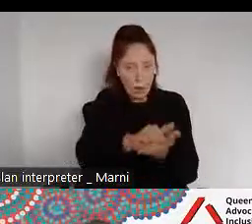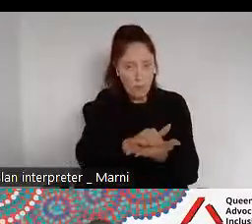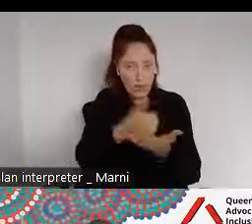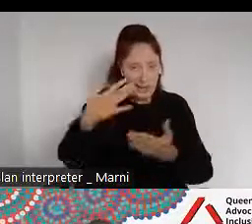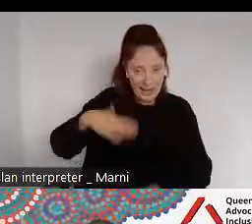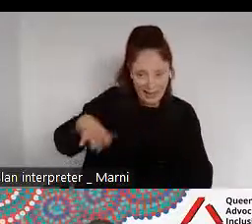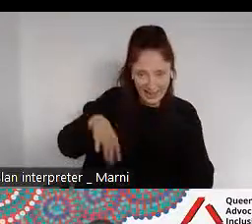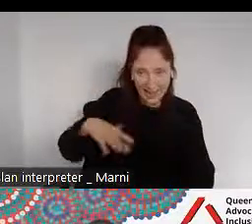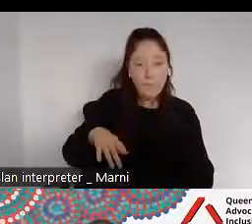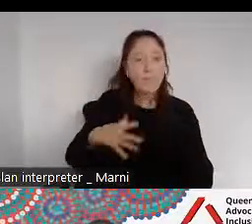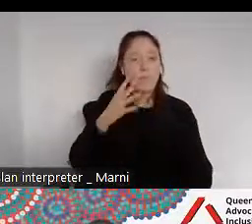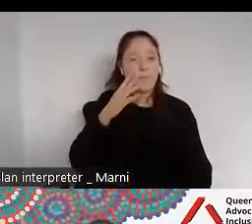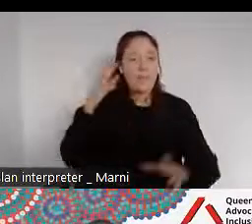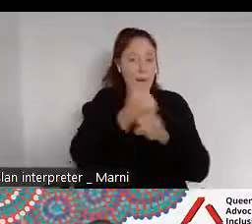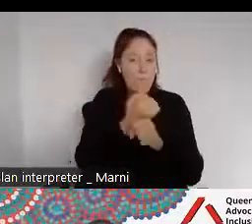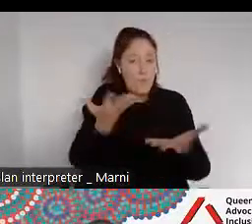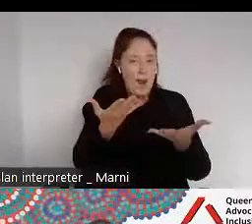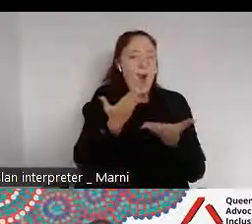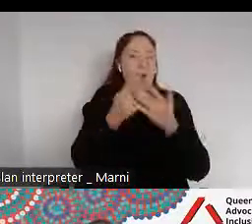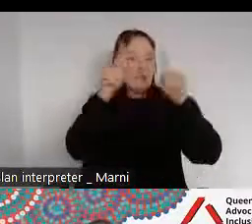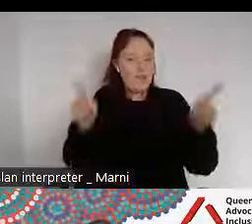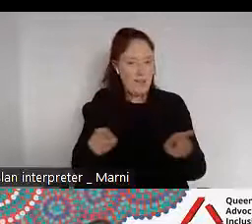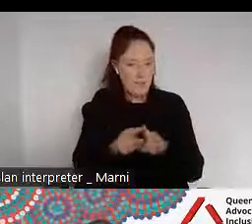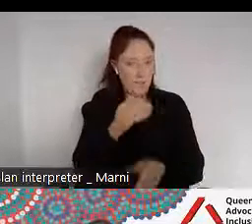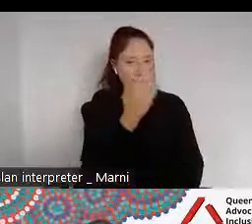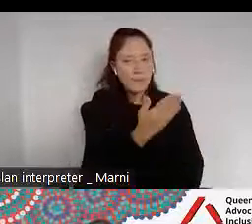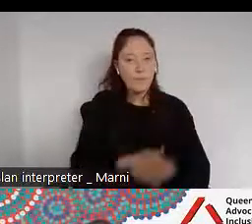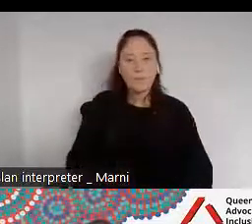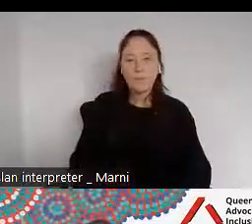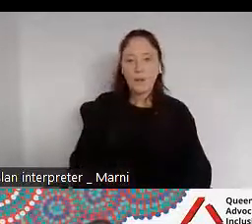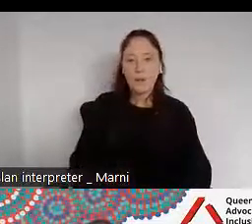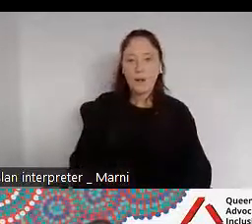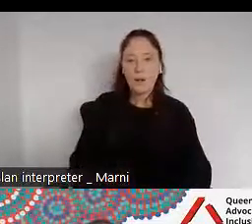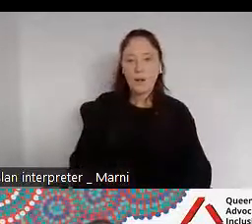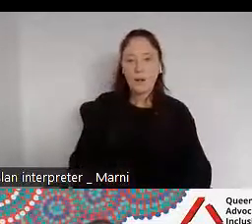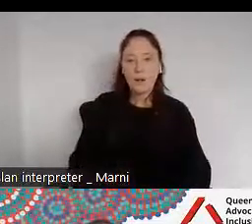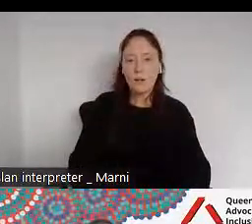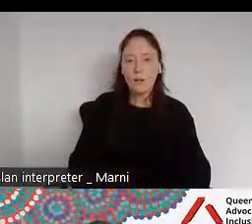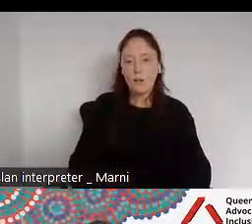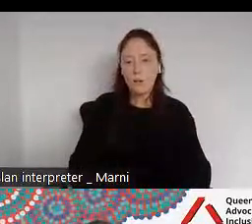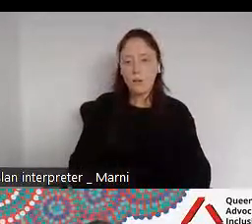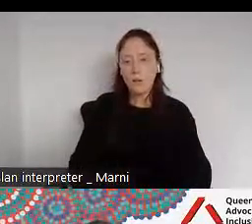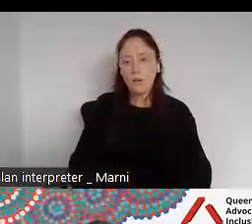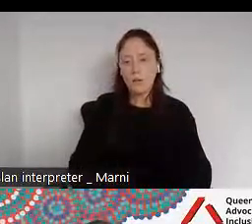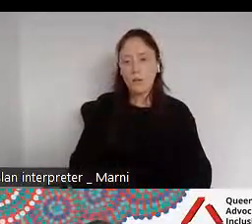I've summarised them on the slide. That includes whether or not the proposed appointee will employ